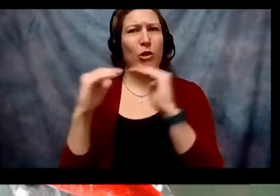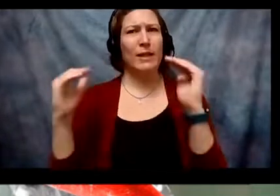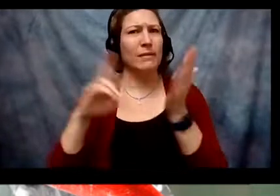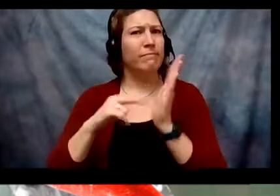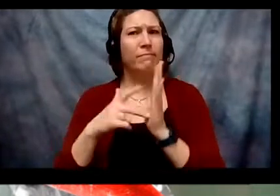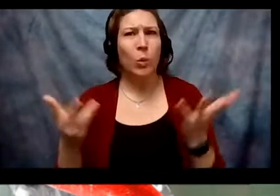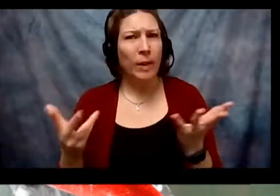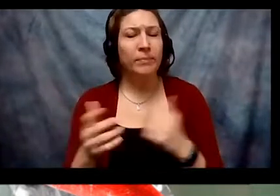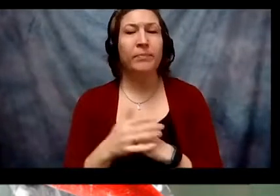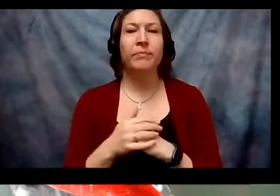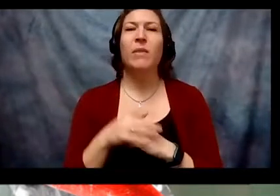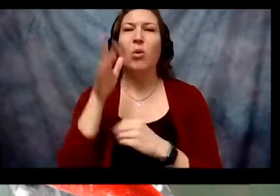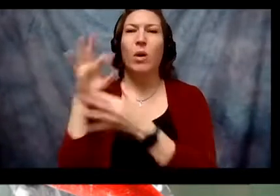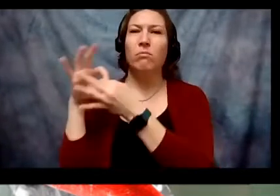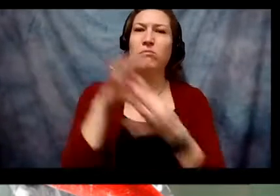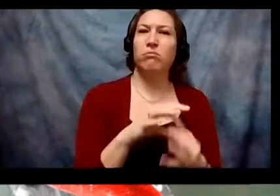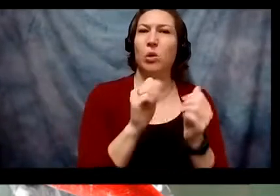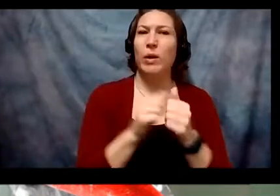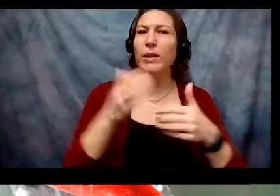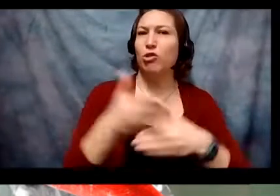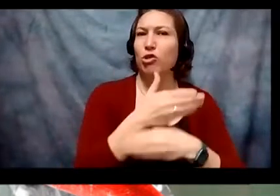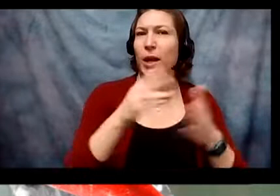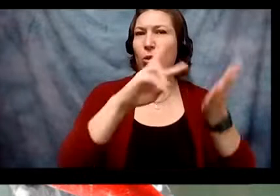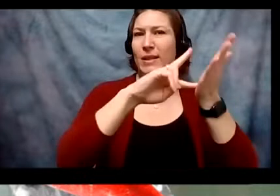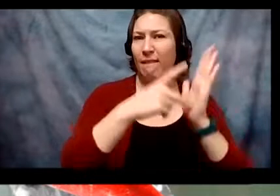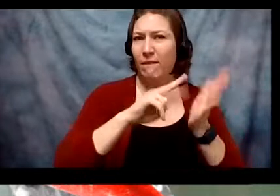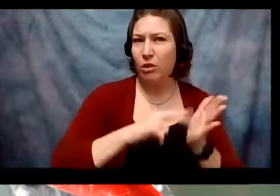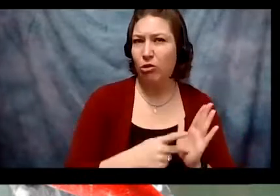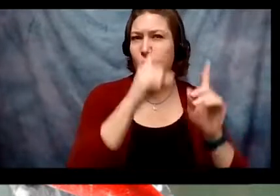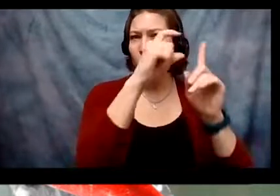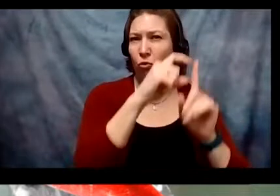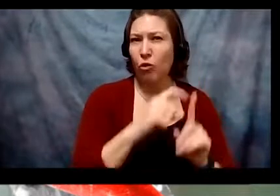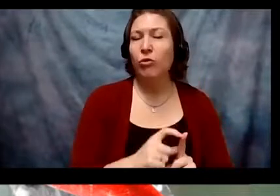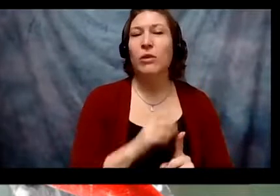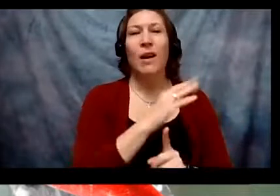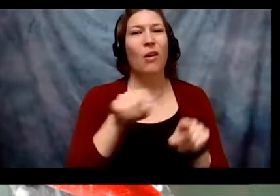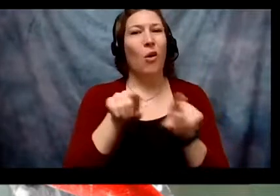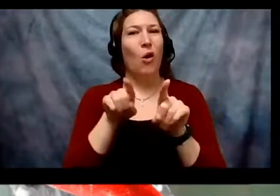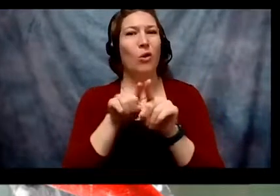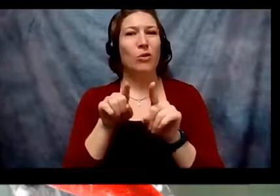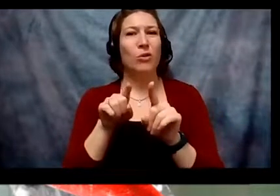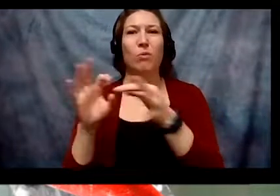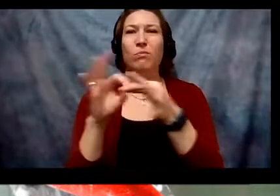it in shared definitions and in the context of disability history.